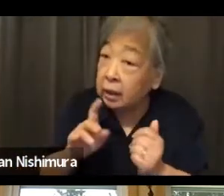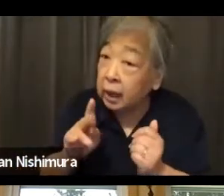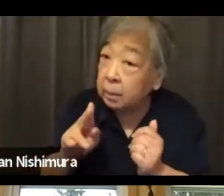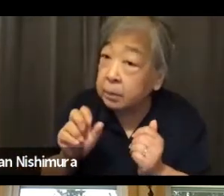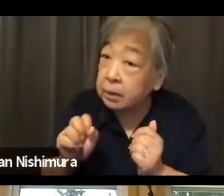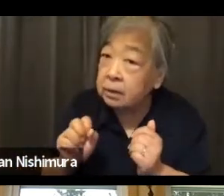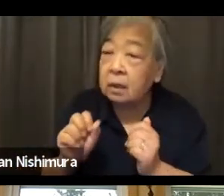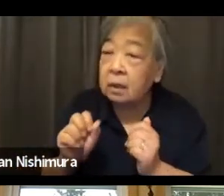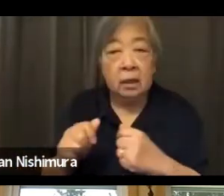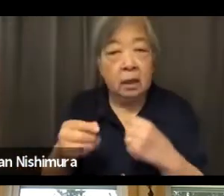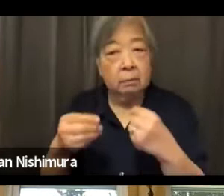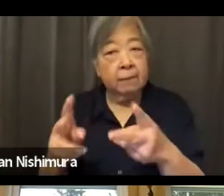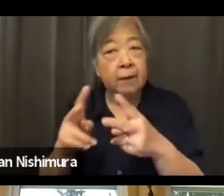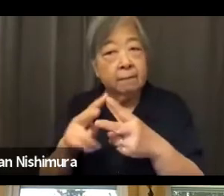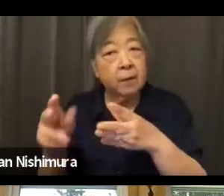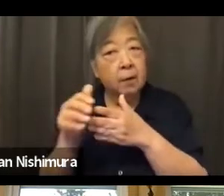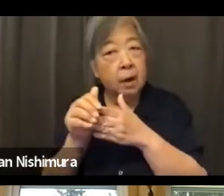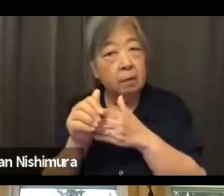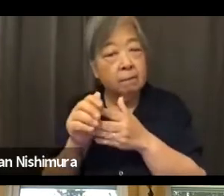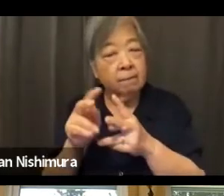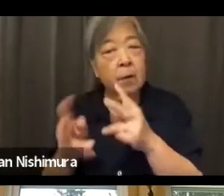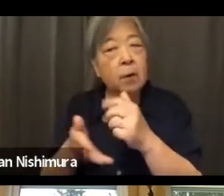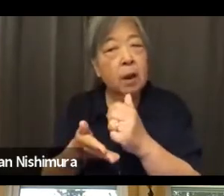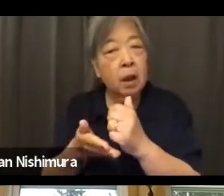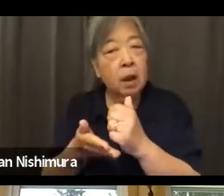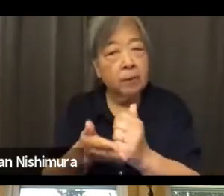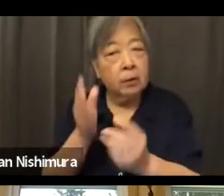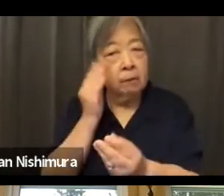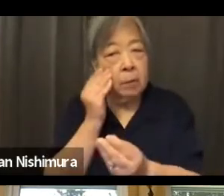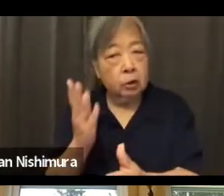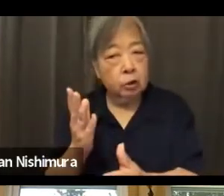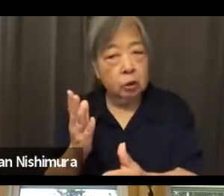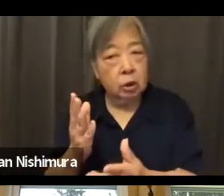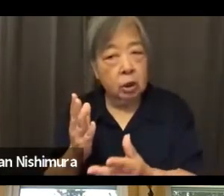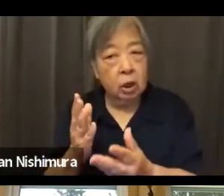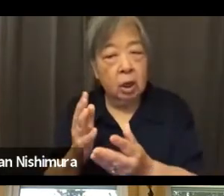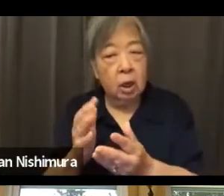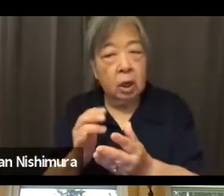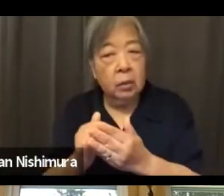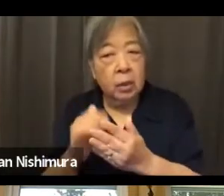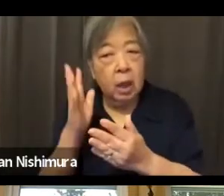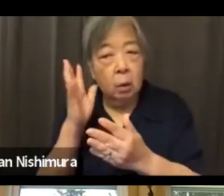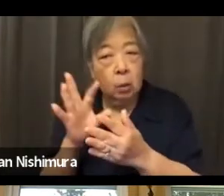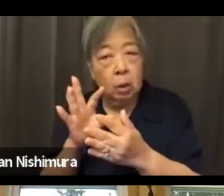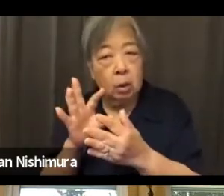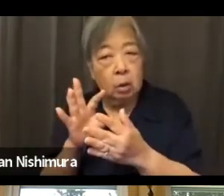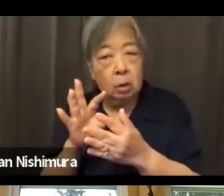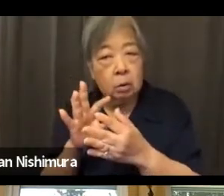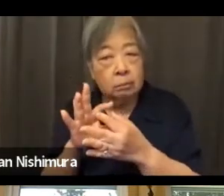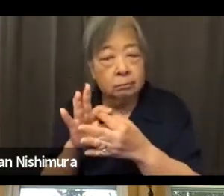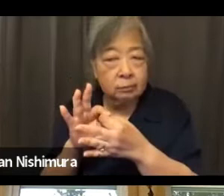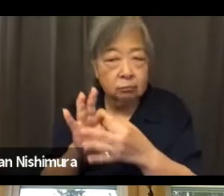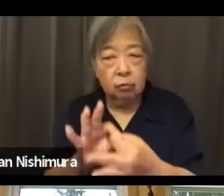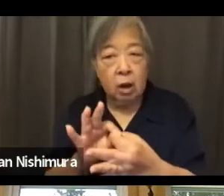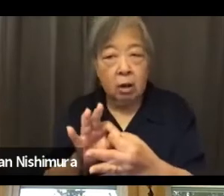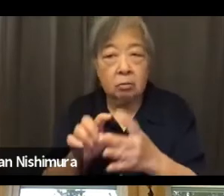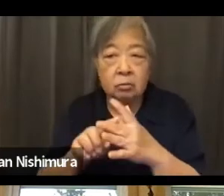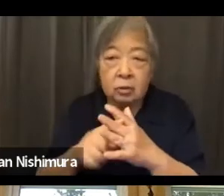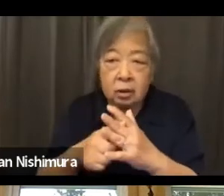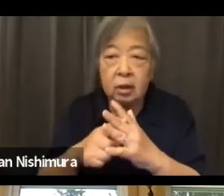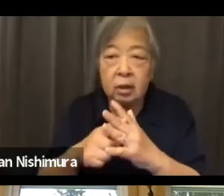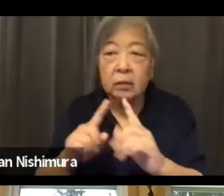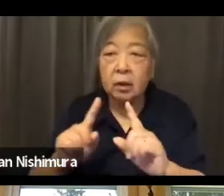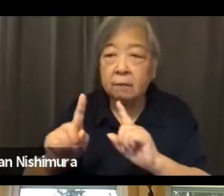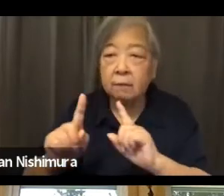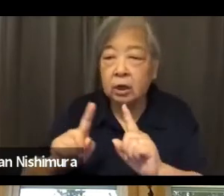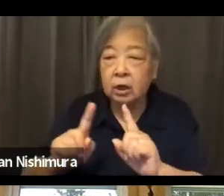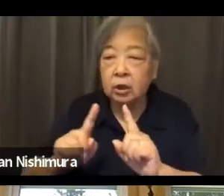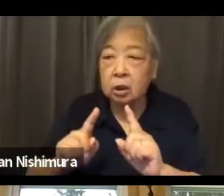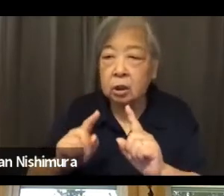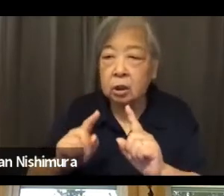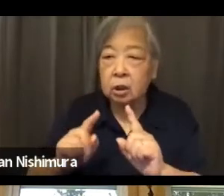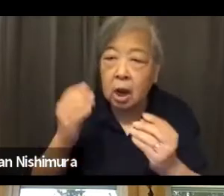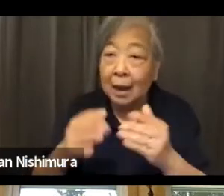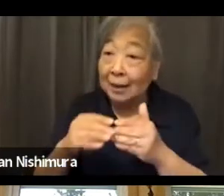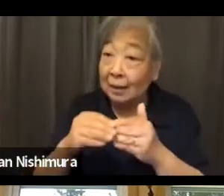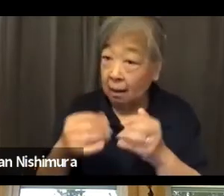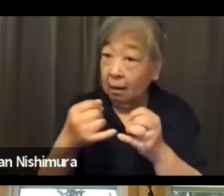helpful information that will ground the conversation in guidelines that are used regularly through